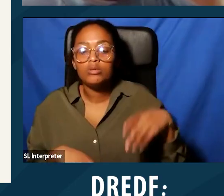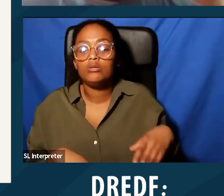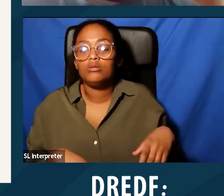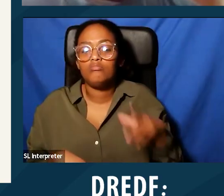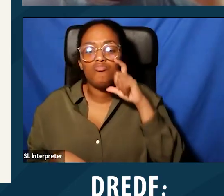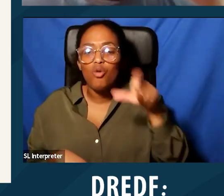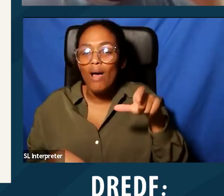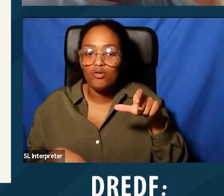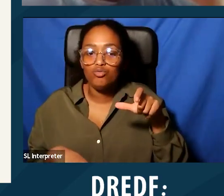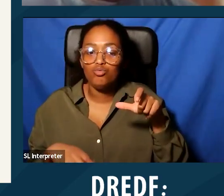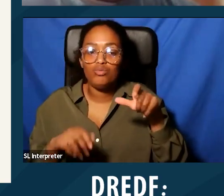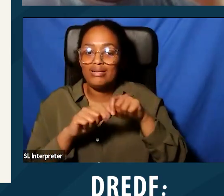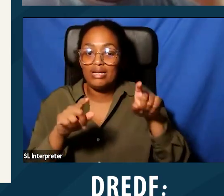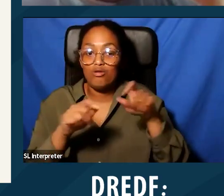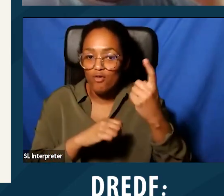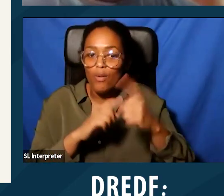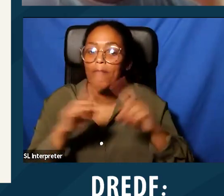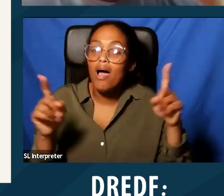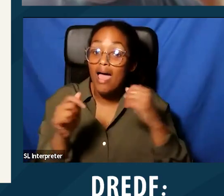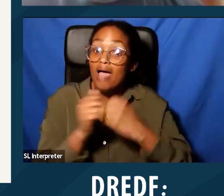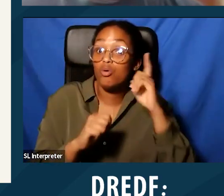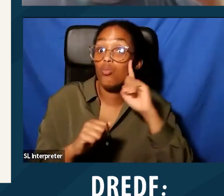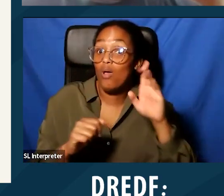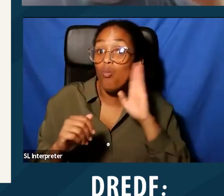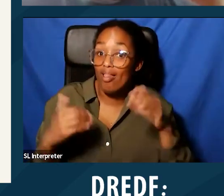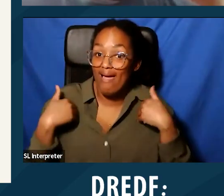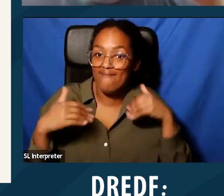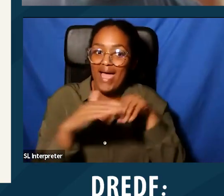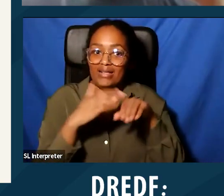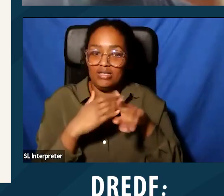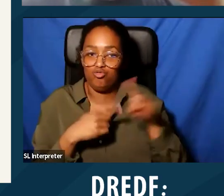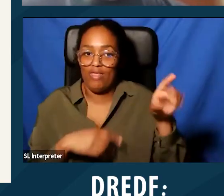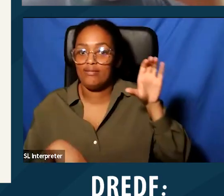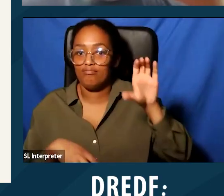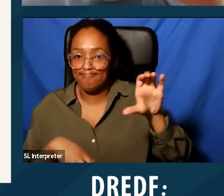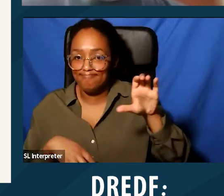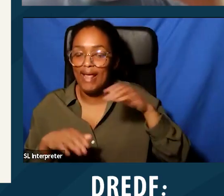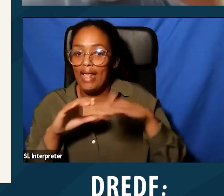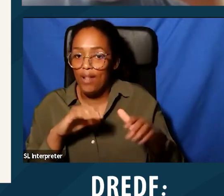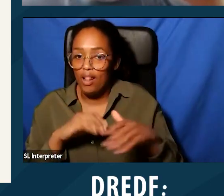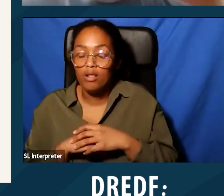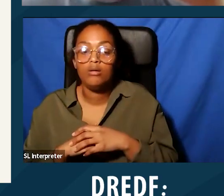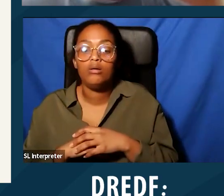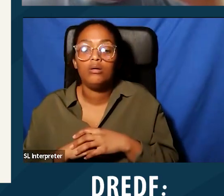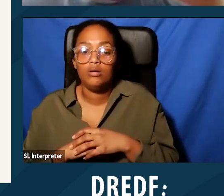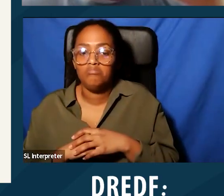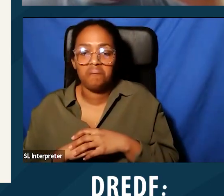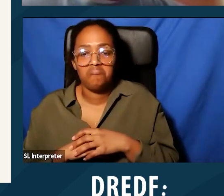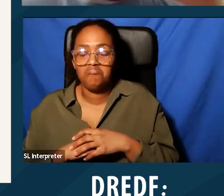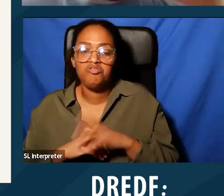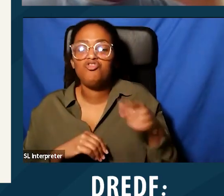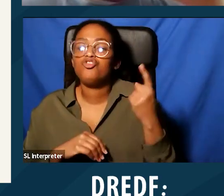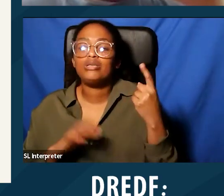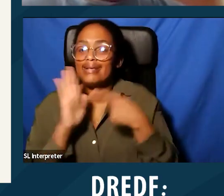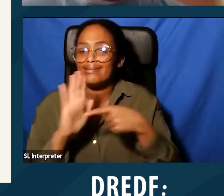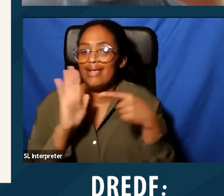a copy of this. Um... this is a just a sample what have you can write about and the issues